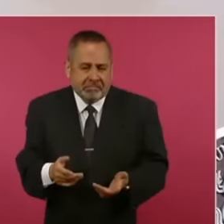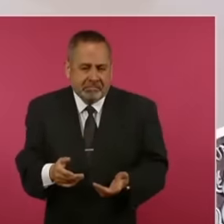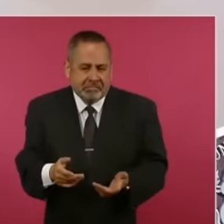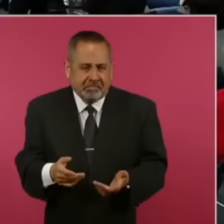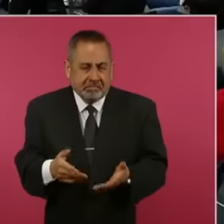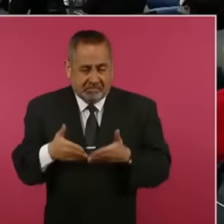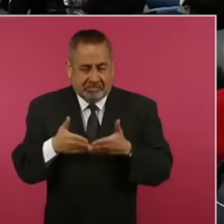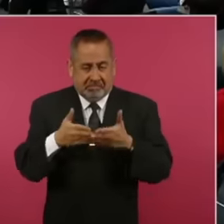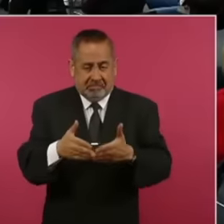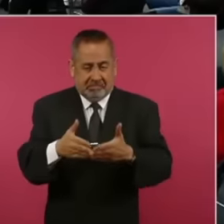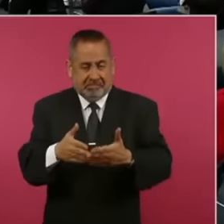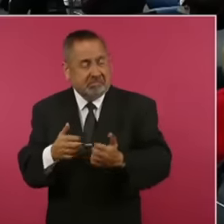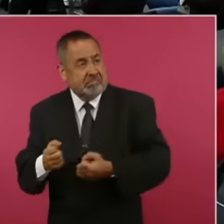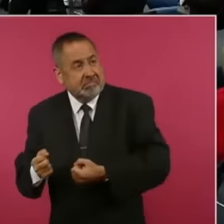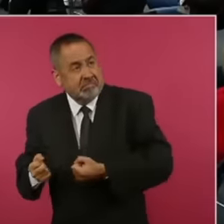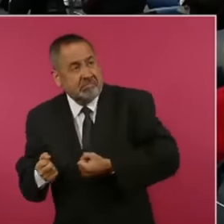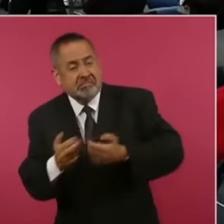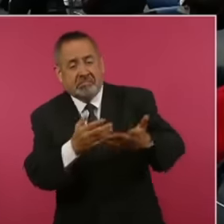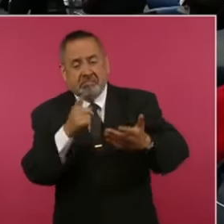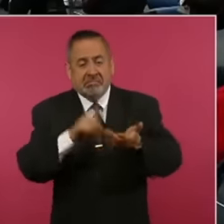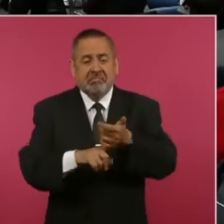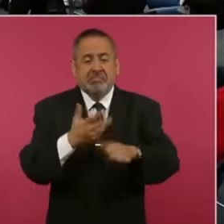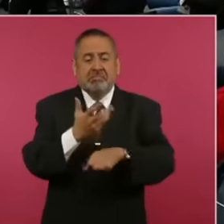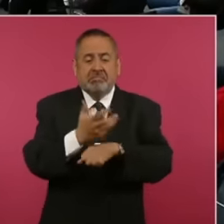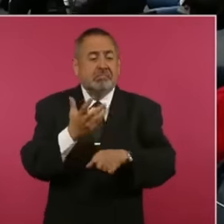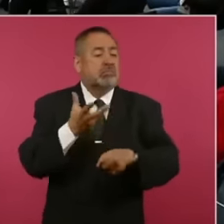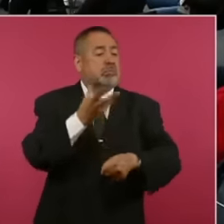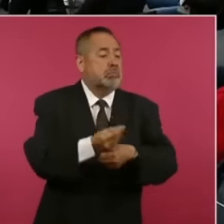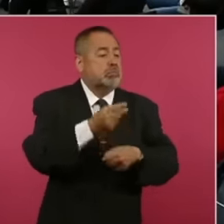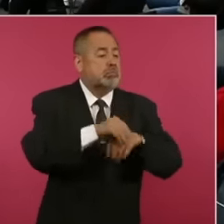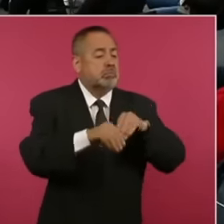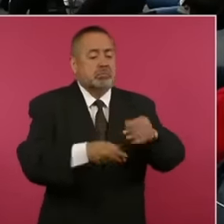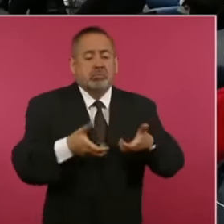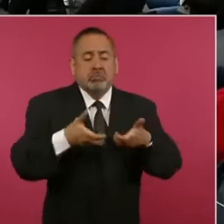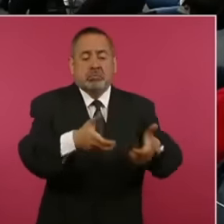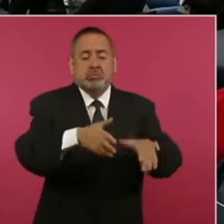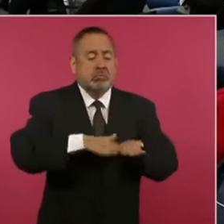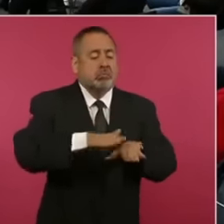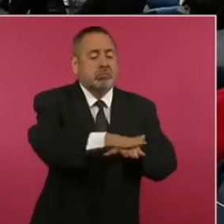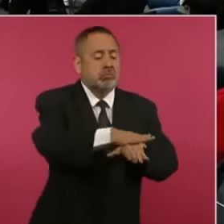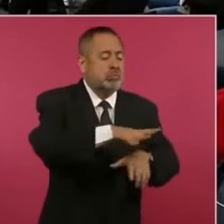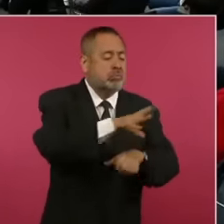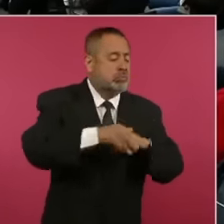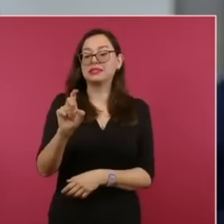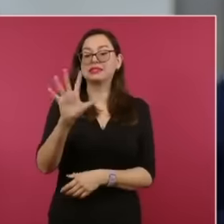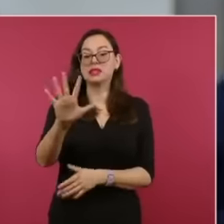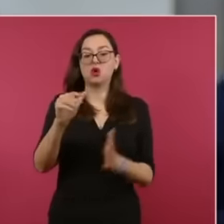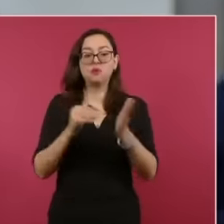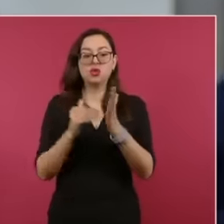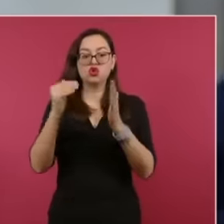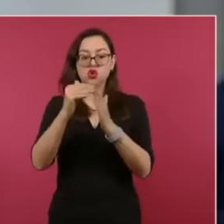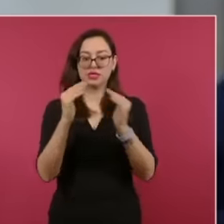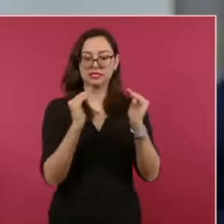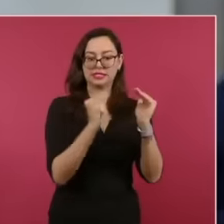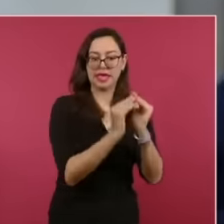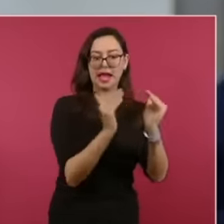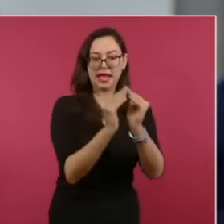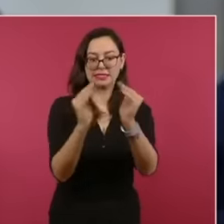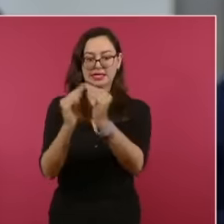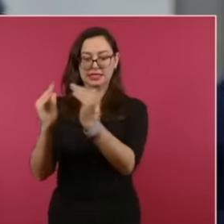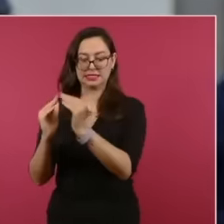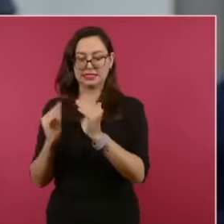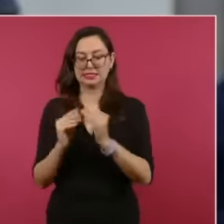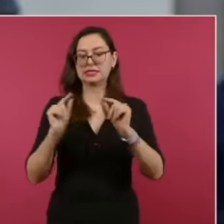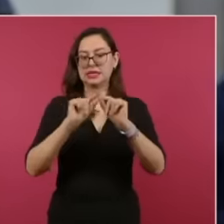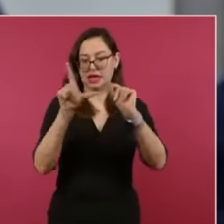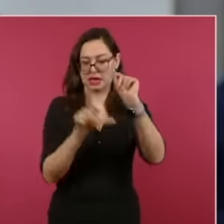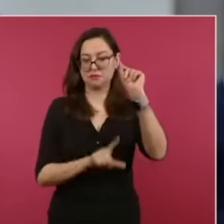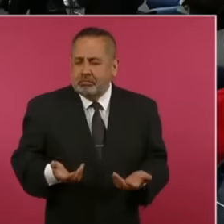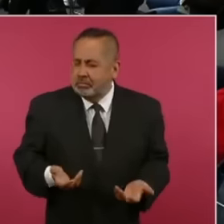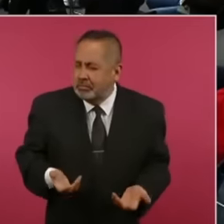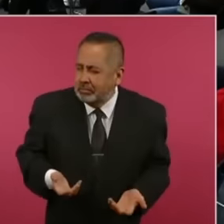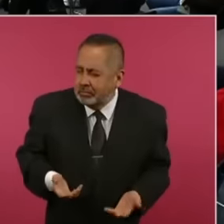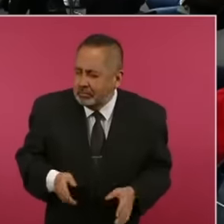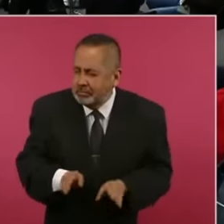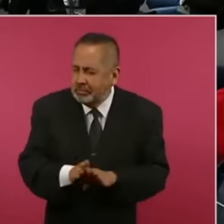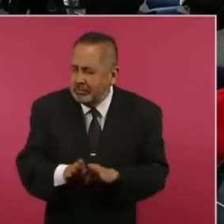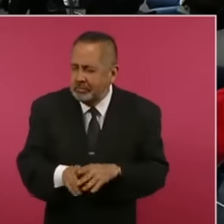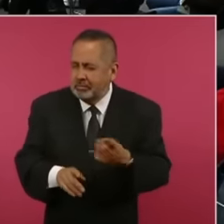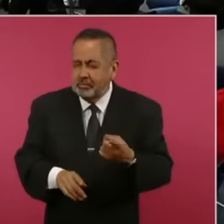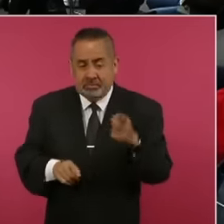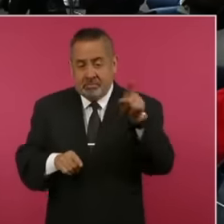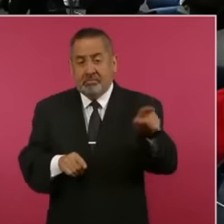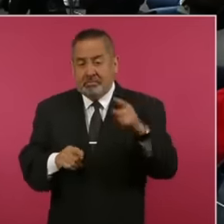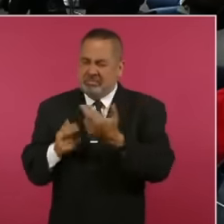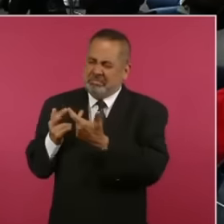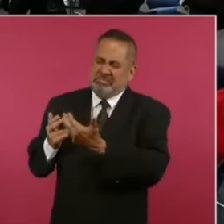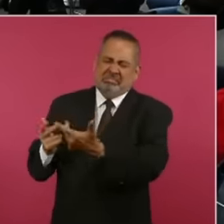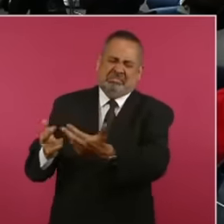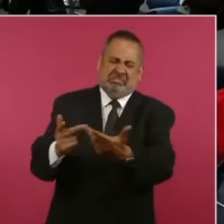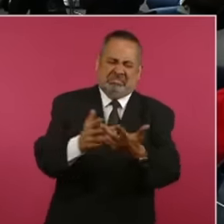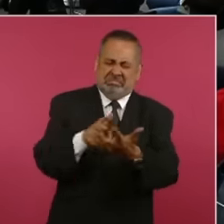boat to fix the streets and highways of the United States. In other words, how they destroy paradise